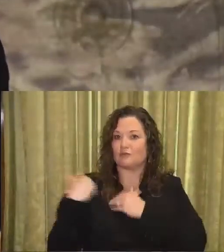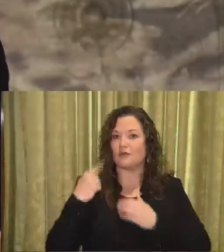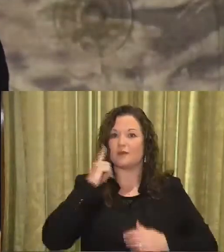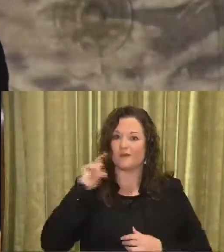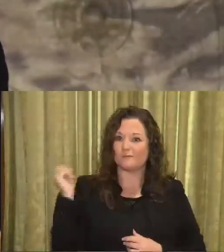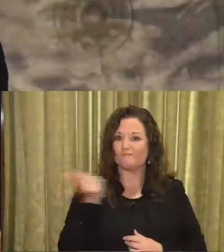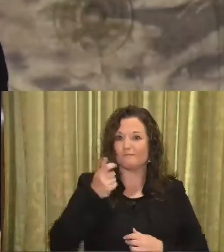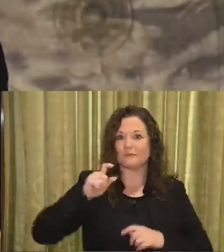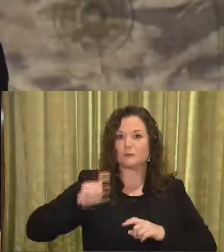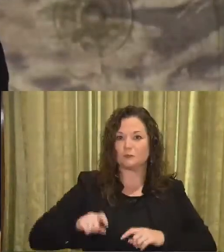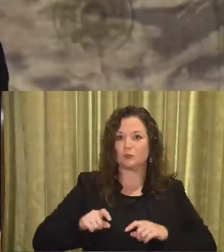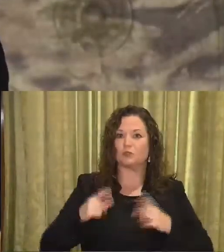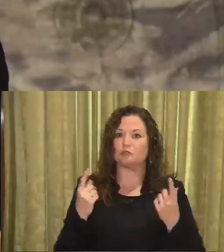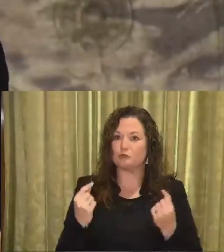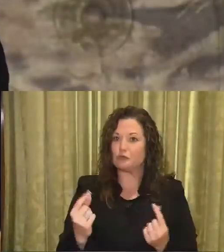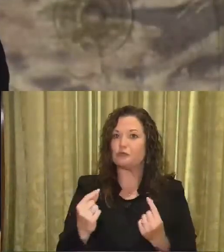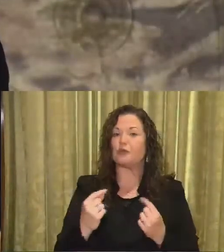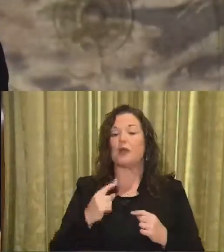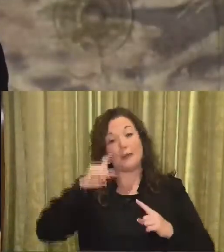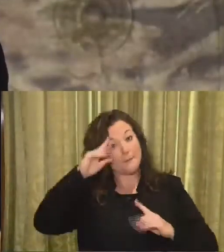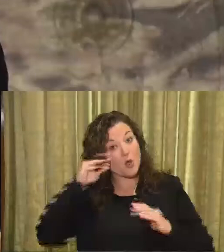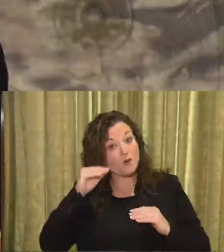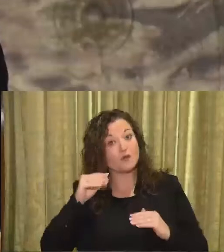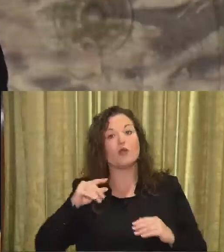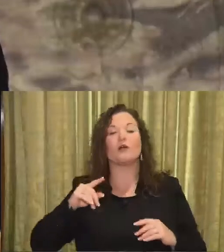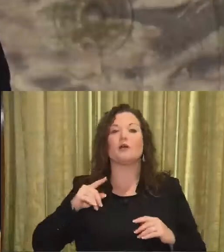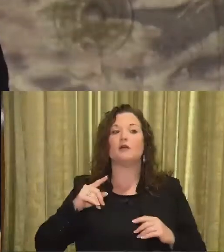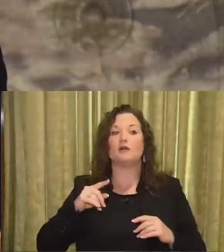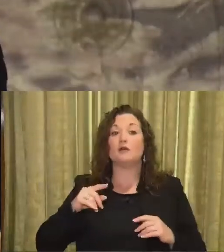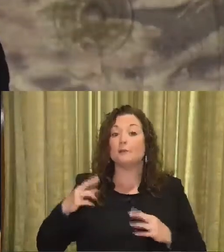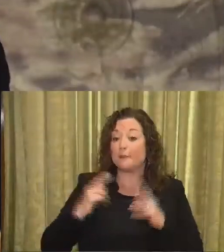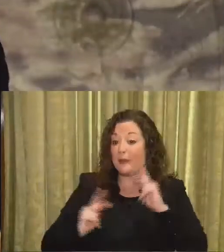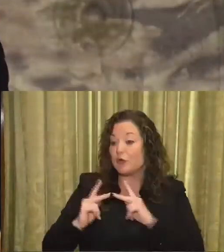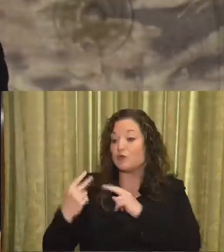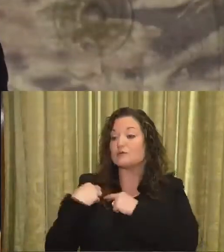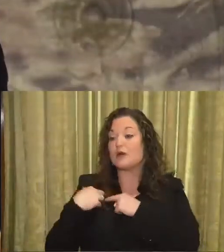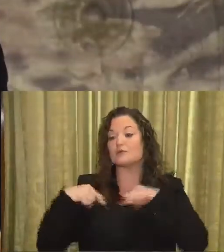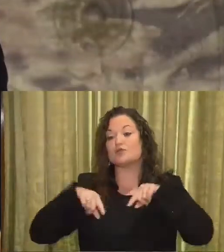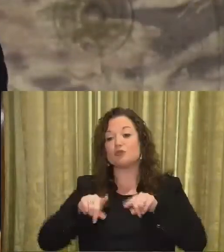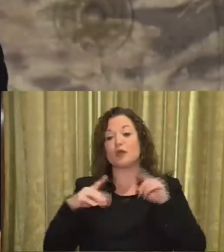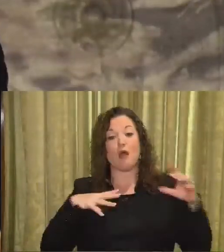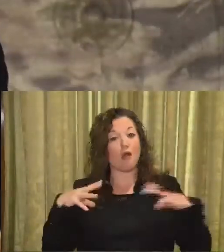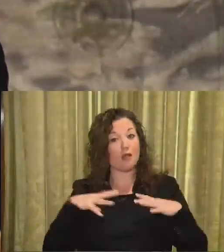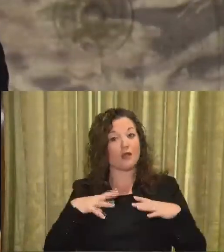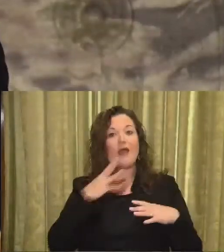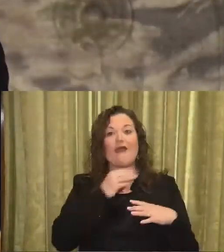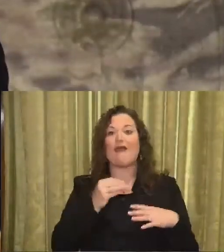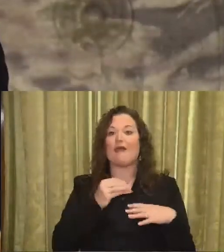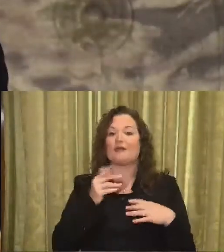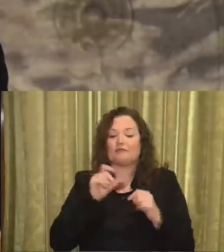And I'm hopeful that they've been responsible over the holiday, and that will continue to be responsible in getting a vaccine.